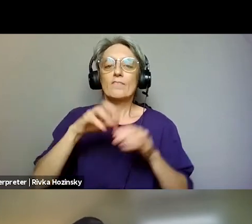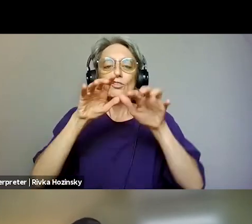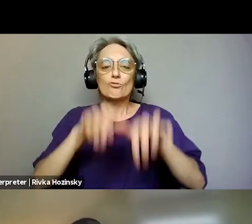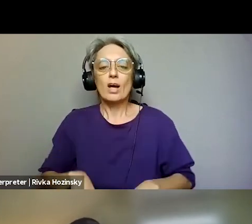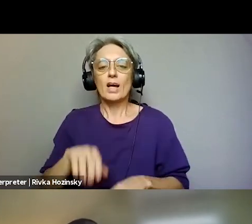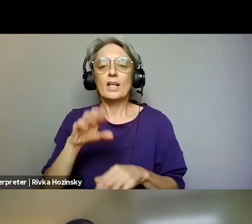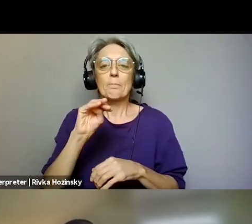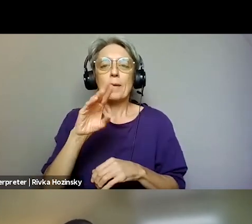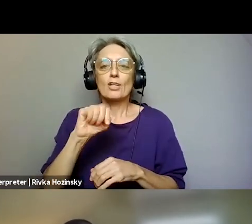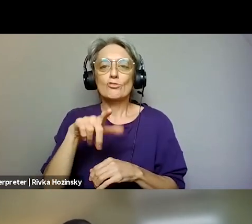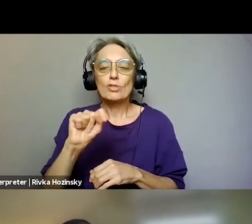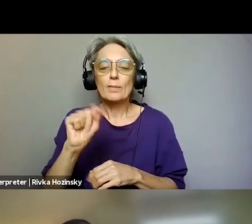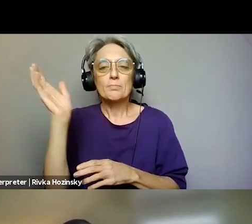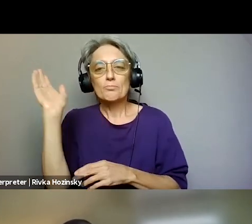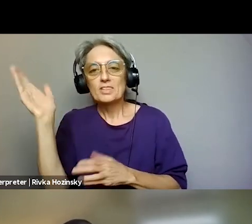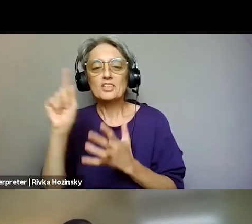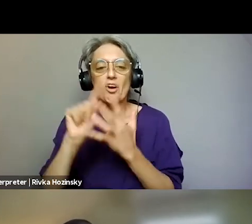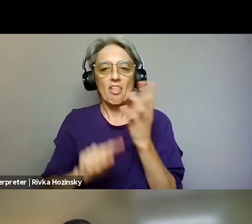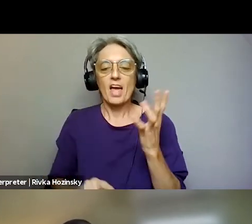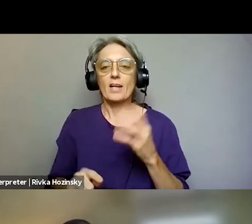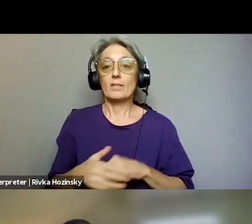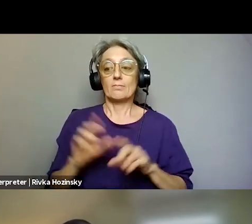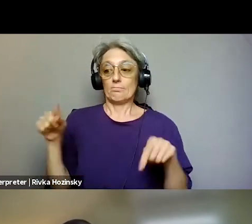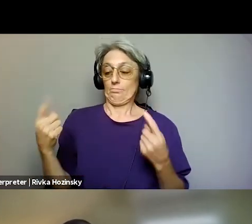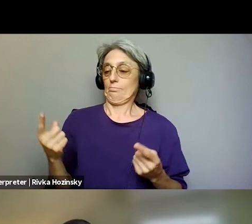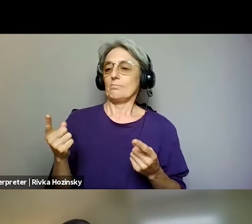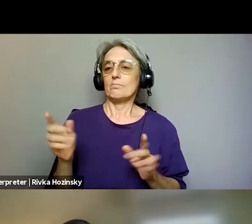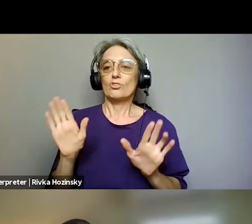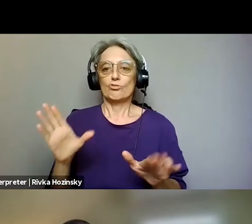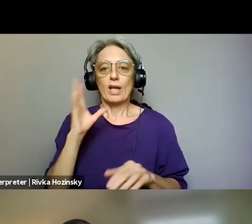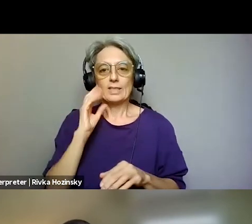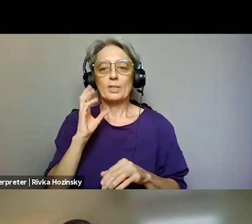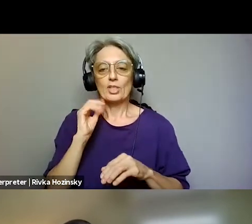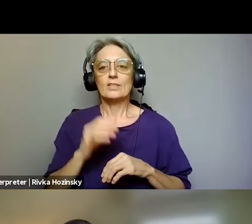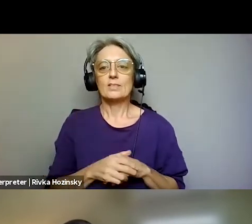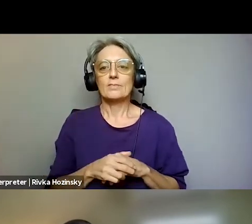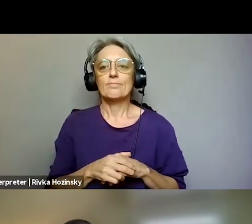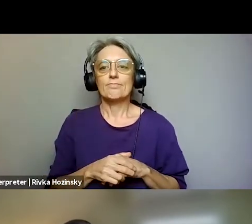as well. And that's been a really wonderful experience I think on all sides and I think is